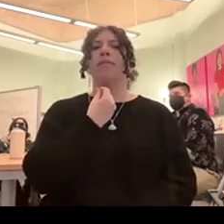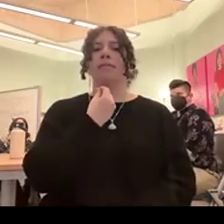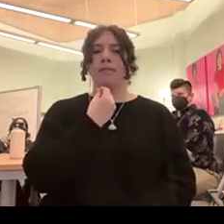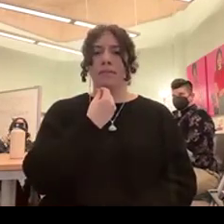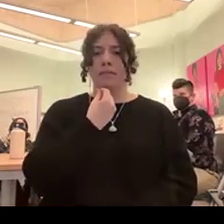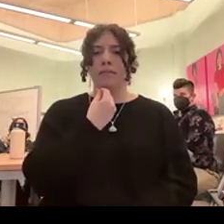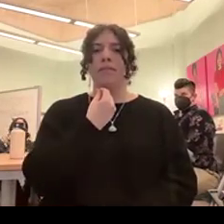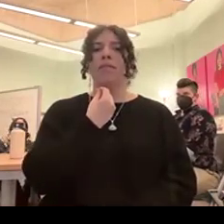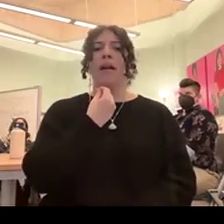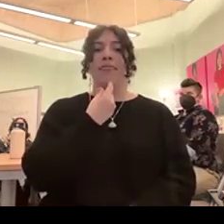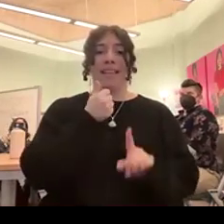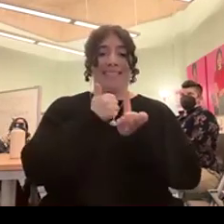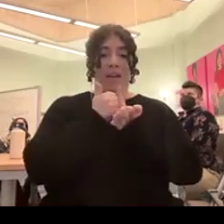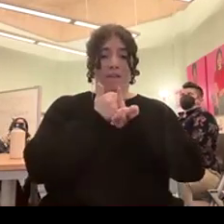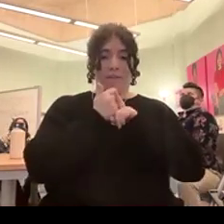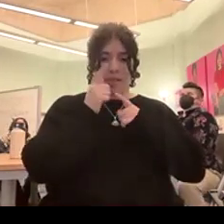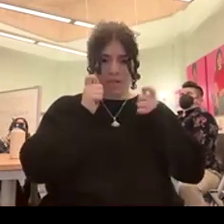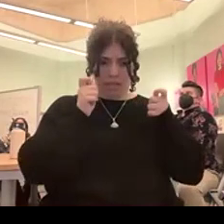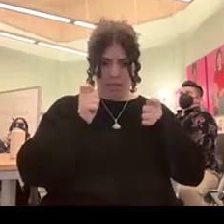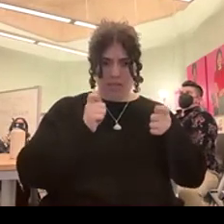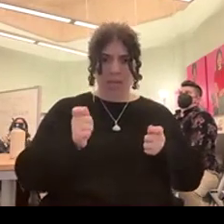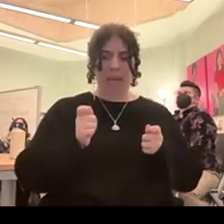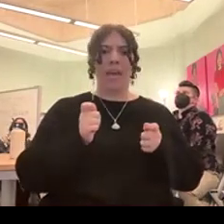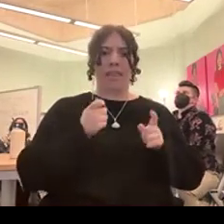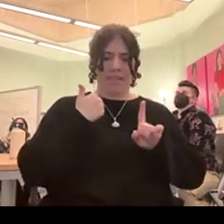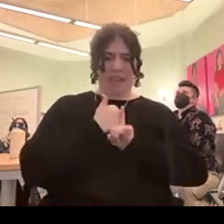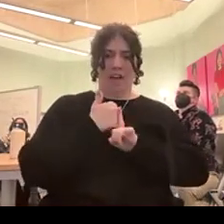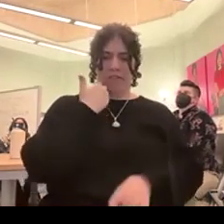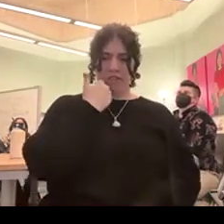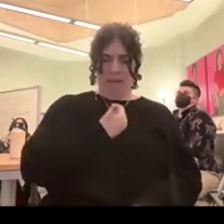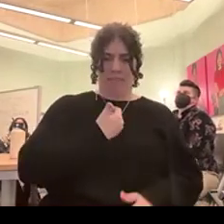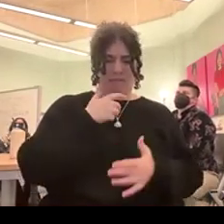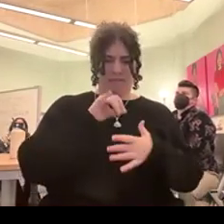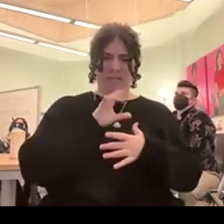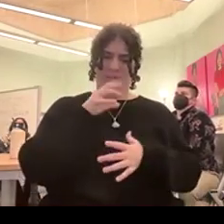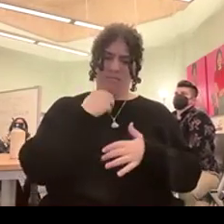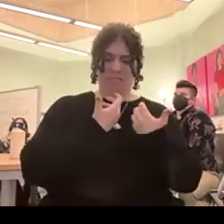experience as well, is that self-policing happens with the self-shaming. Of just,